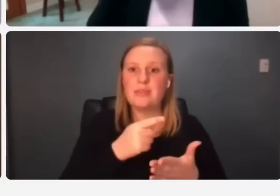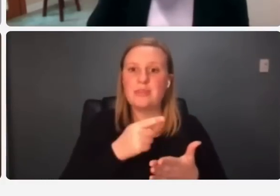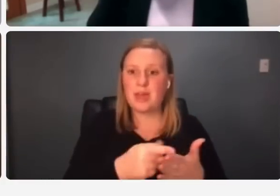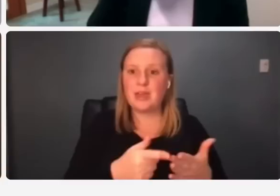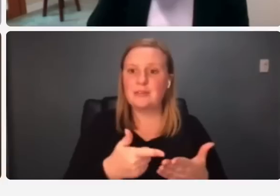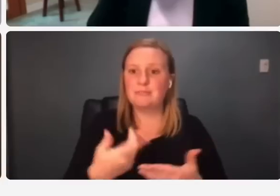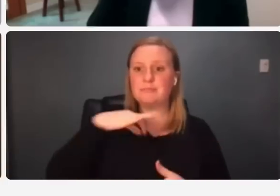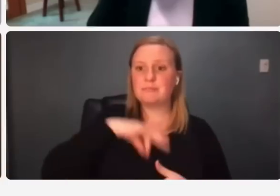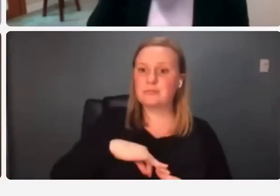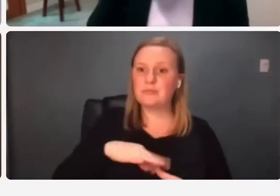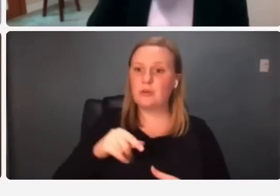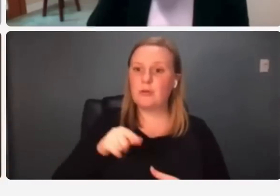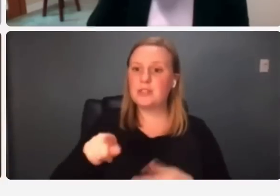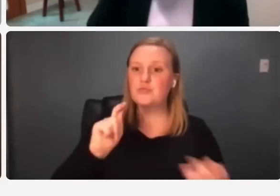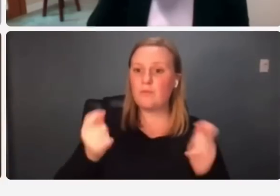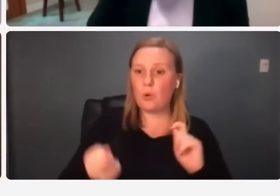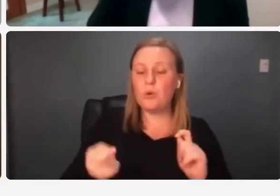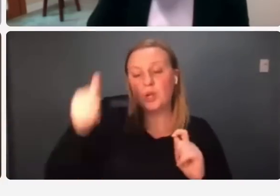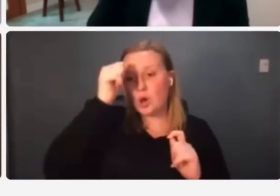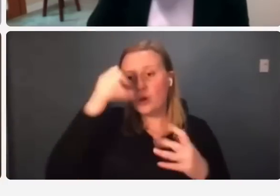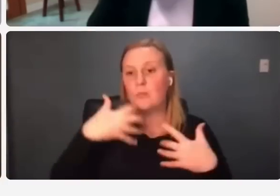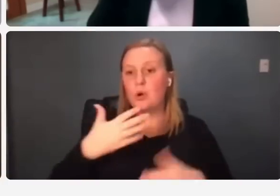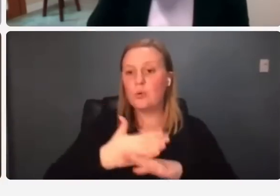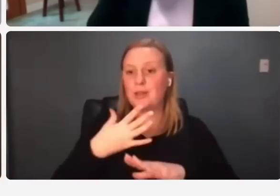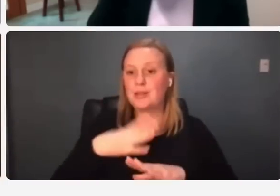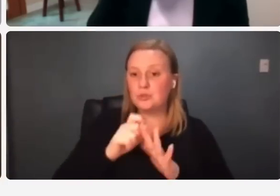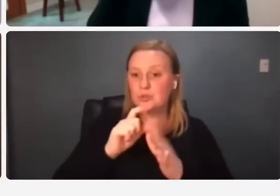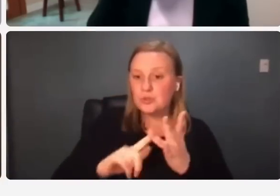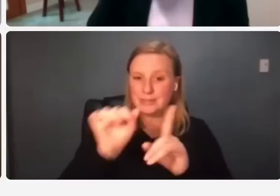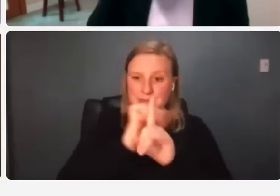So yes we know we need to do some work and we know there is the issue around provider certainty.